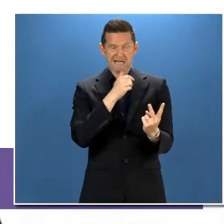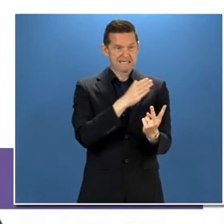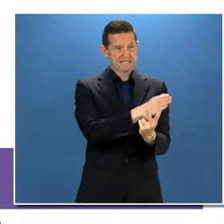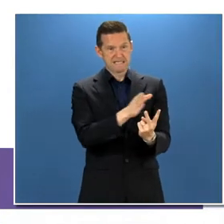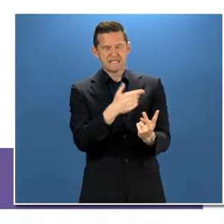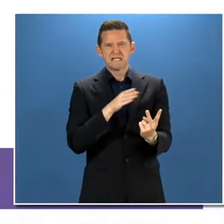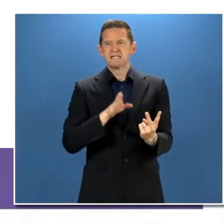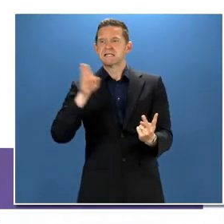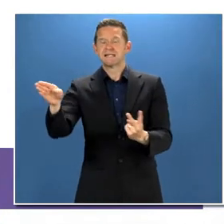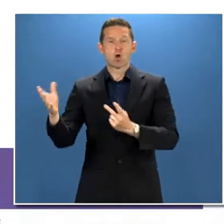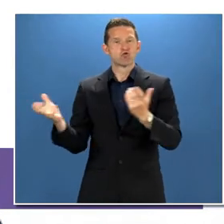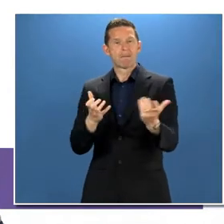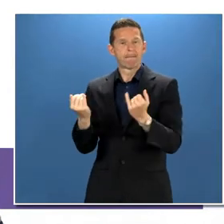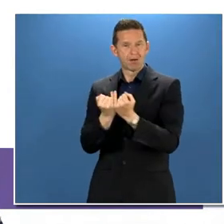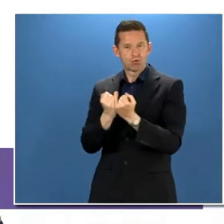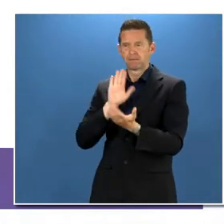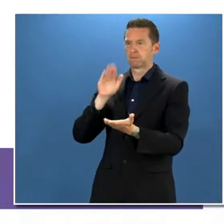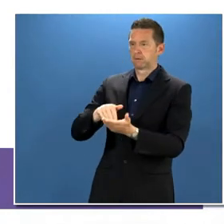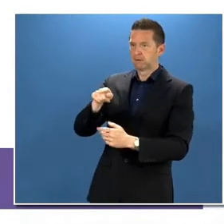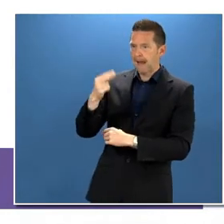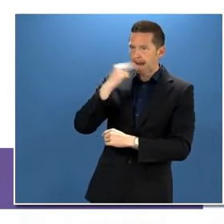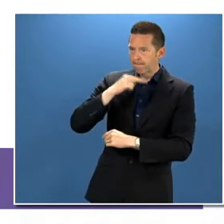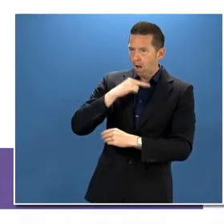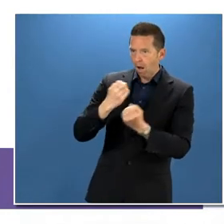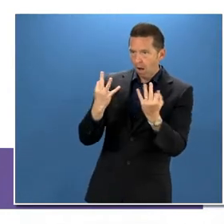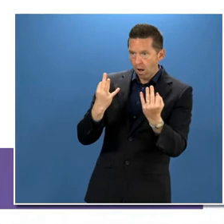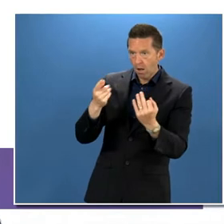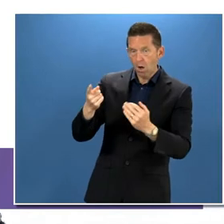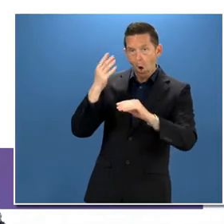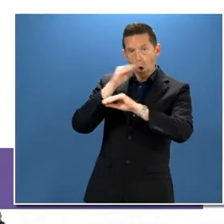The umpire didn't turn up, but a coach decided to referee the game.